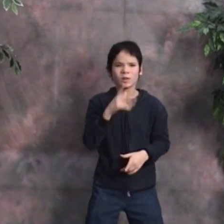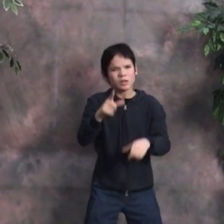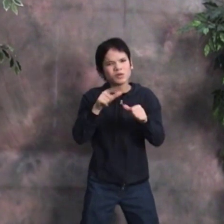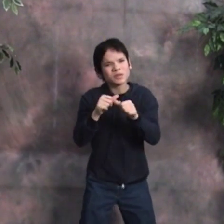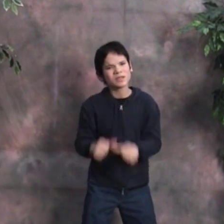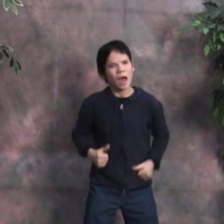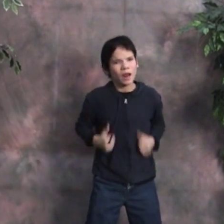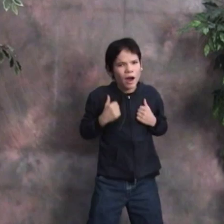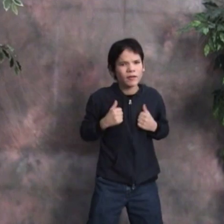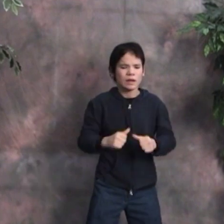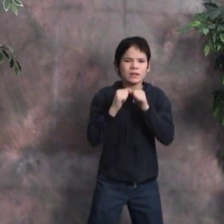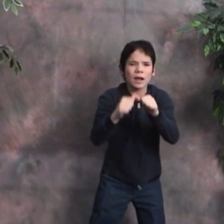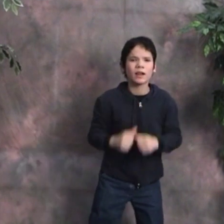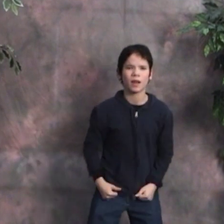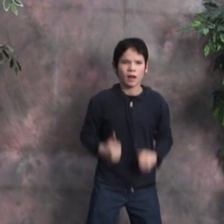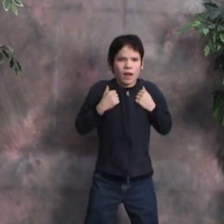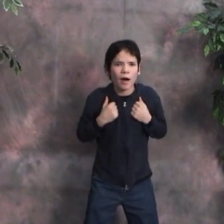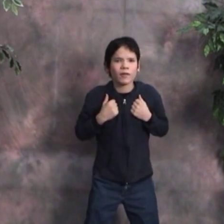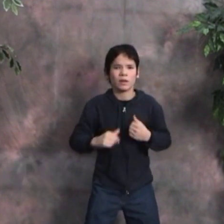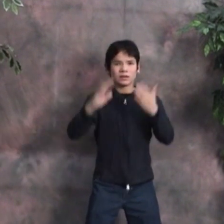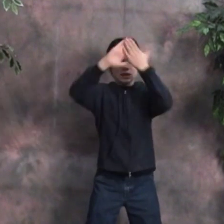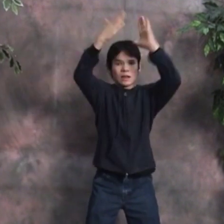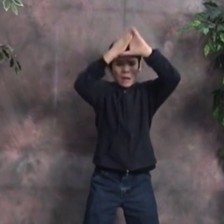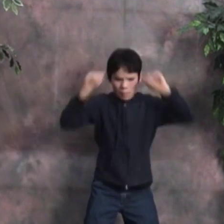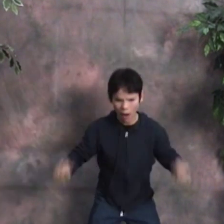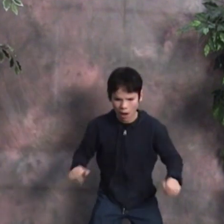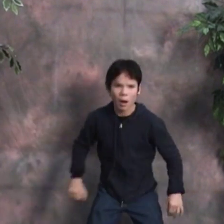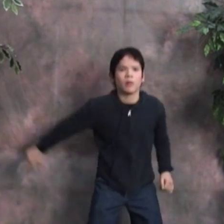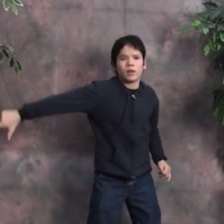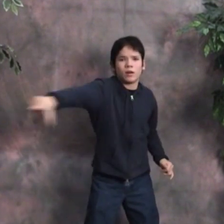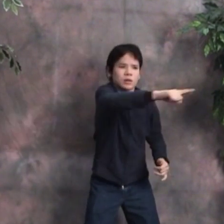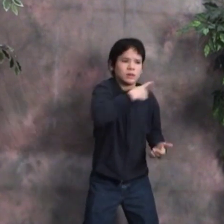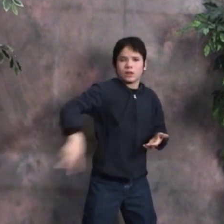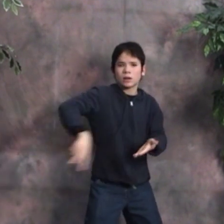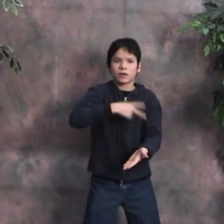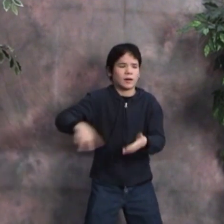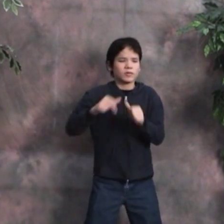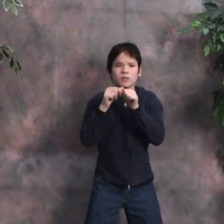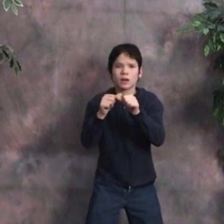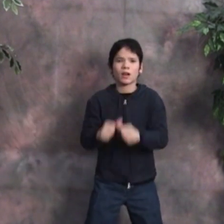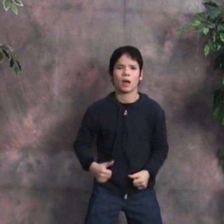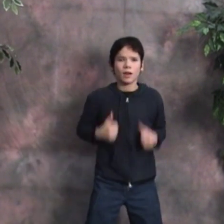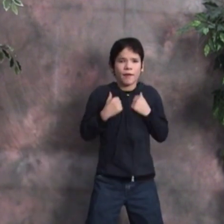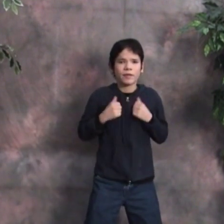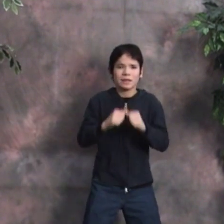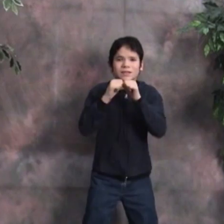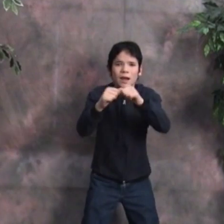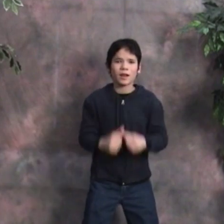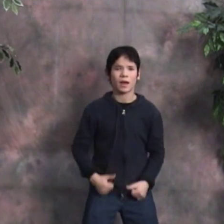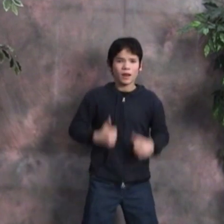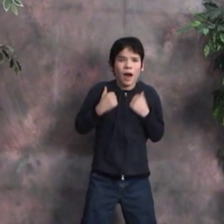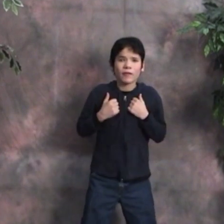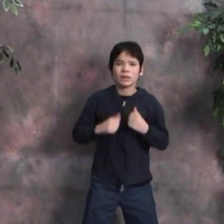You're stayin' alive, stayin' alive Feel the city breakin' and everybody shakin' And we're stayin' alive, stayin' alive